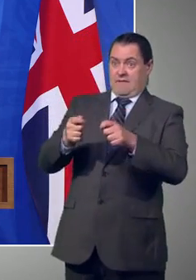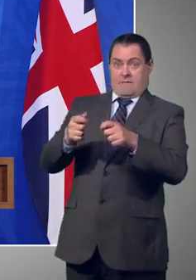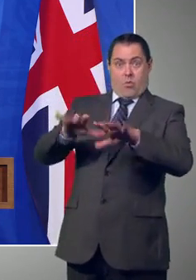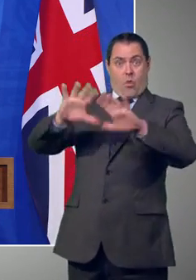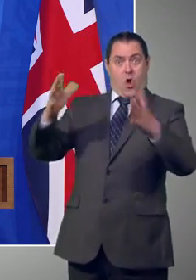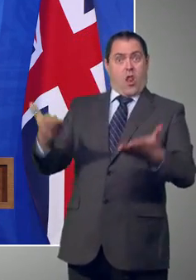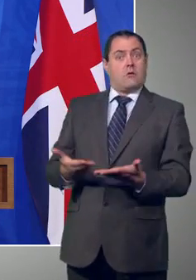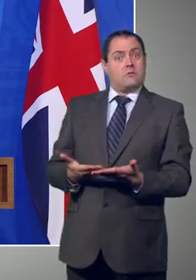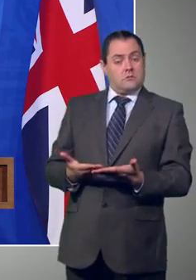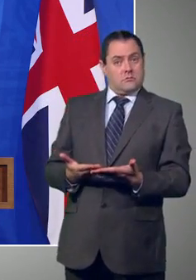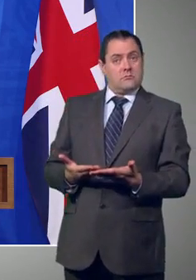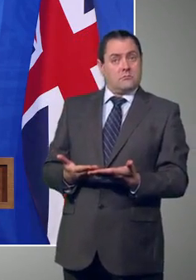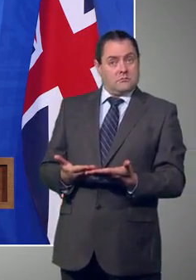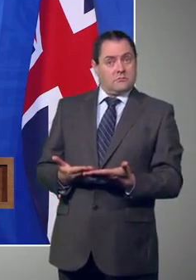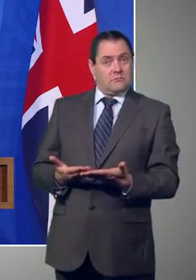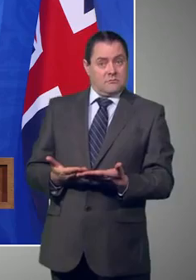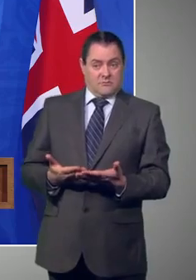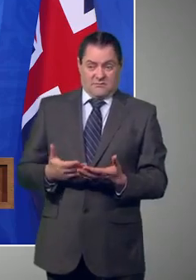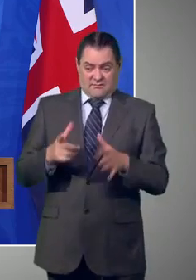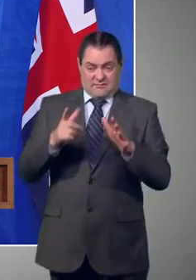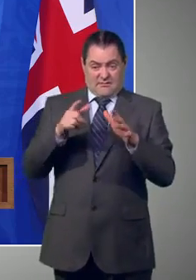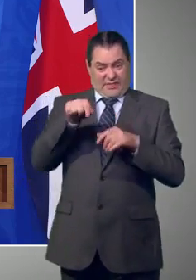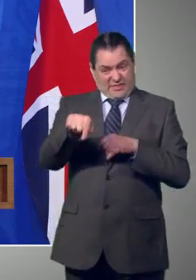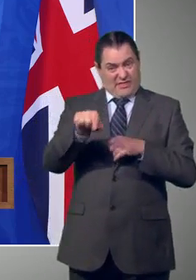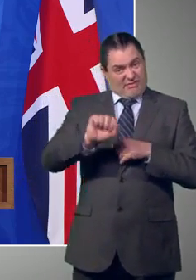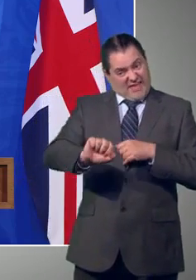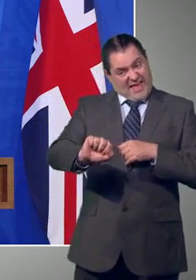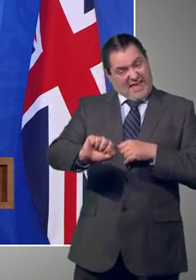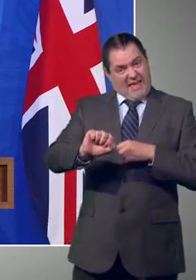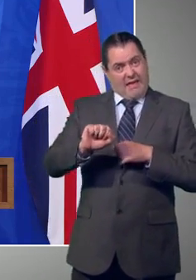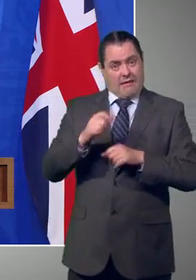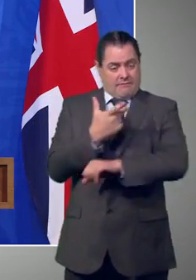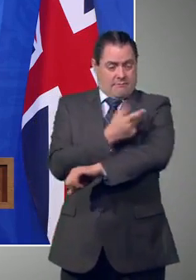world that has now been